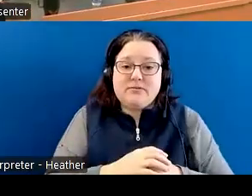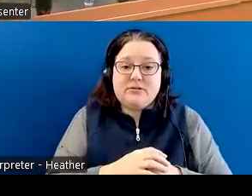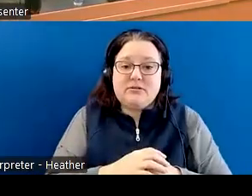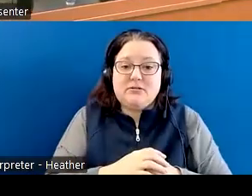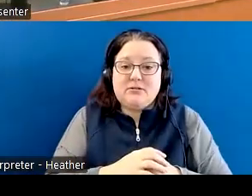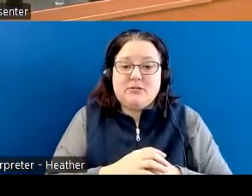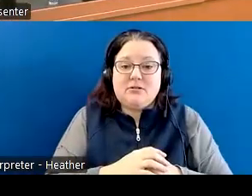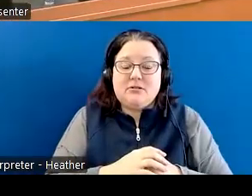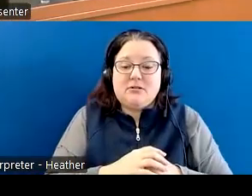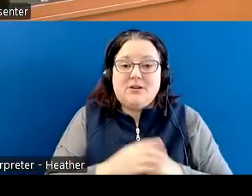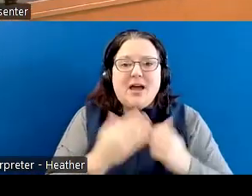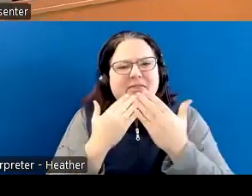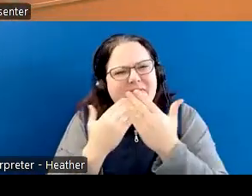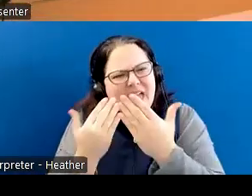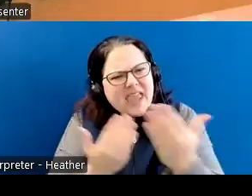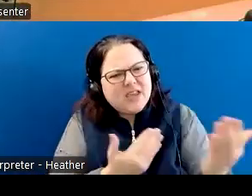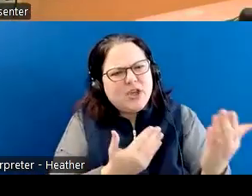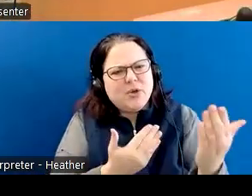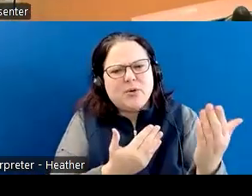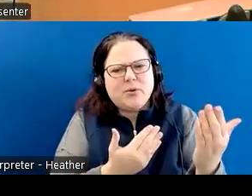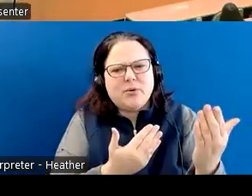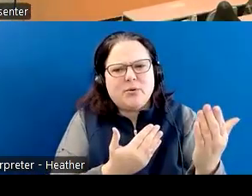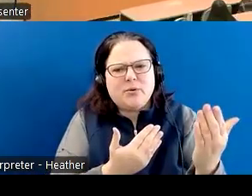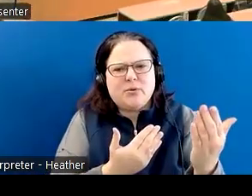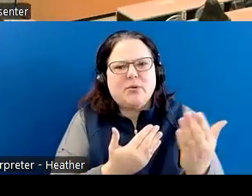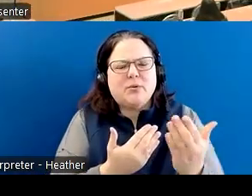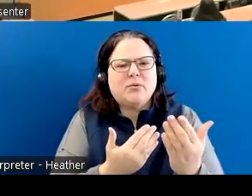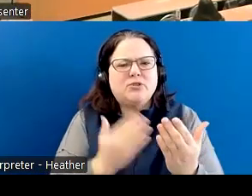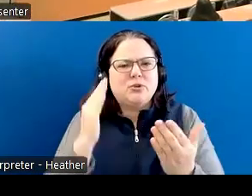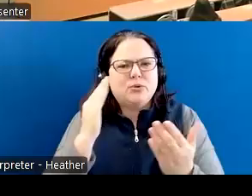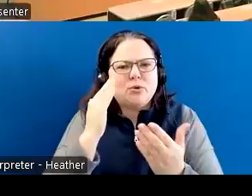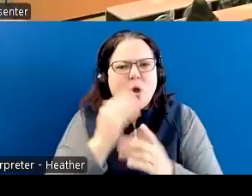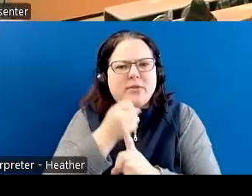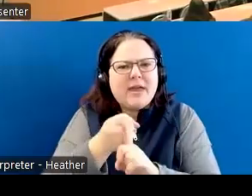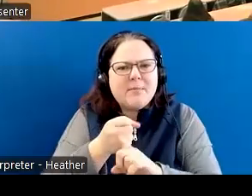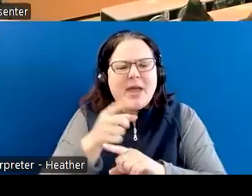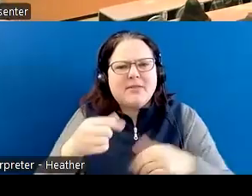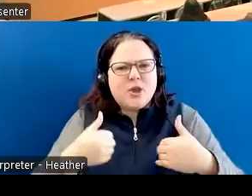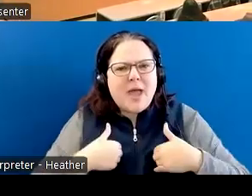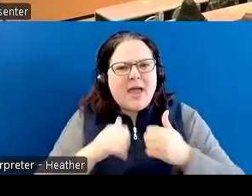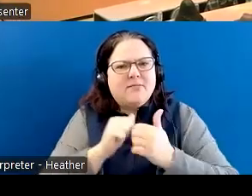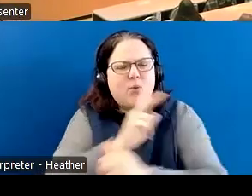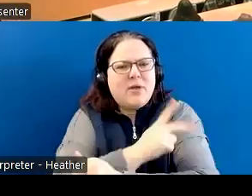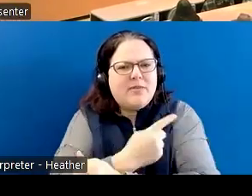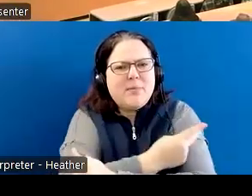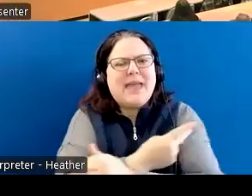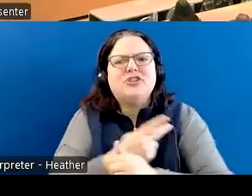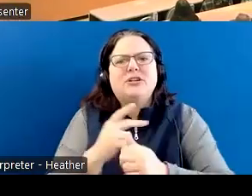Thank you. Very wonderful to hear um the impact that you guys have with patients and your ability to kind of walk alongside of them.